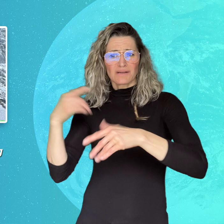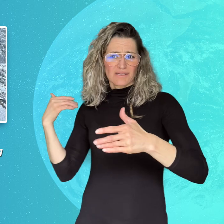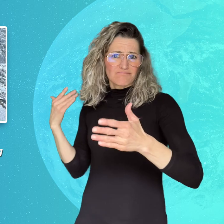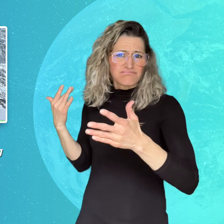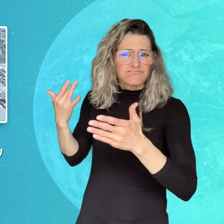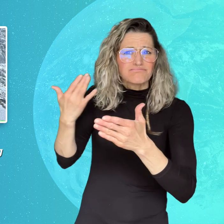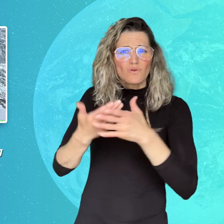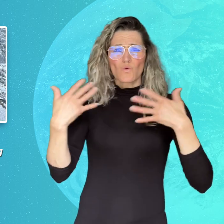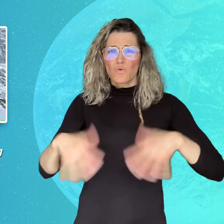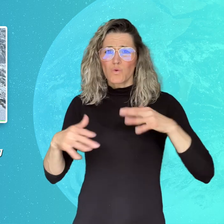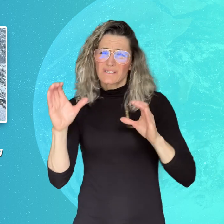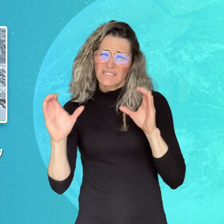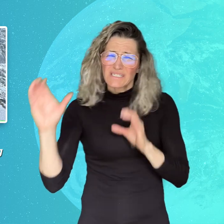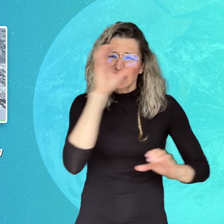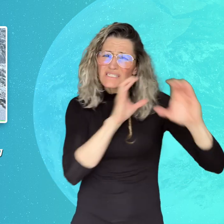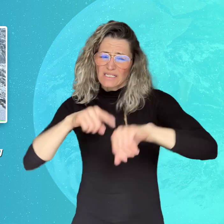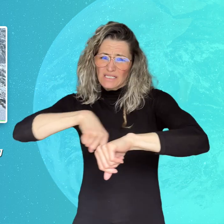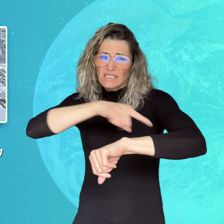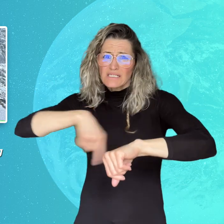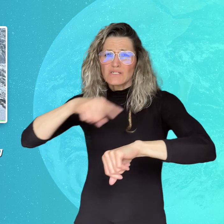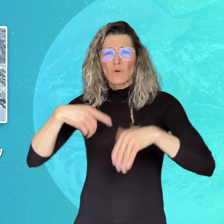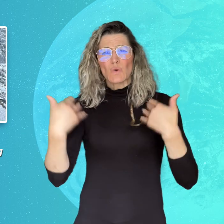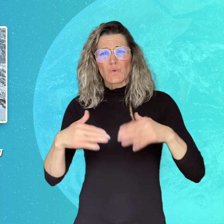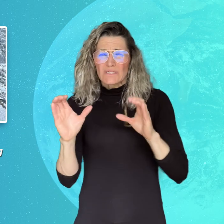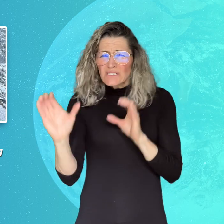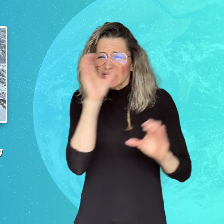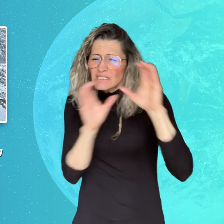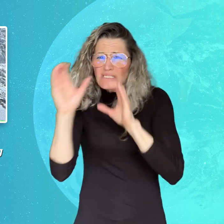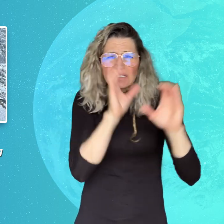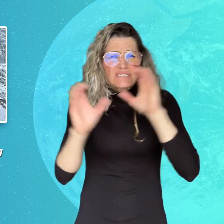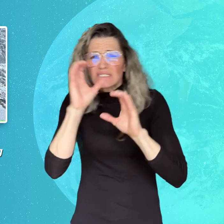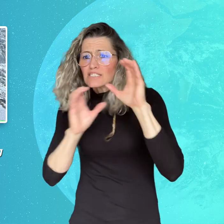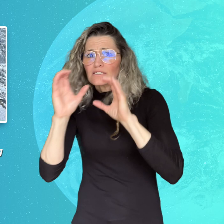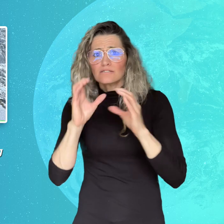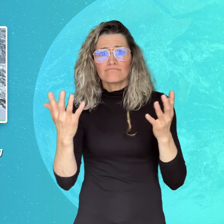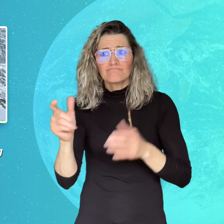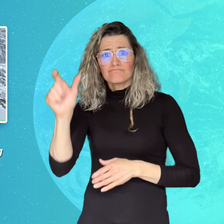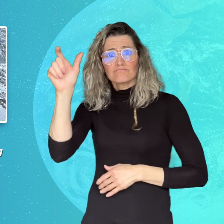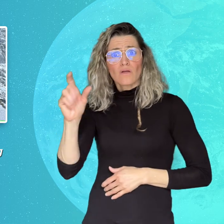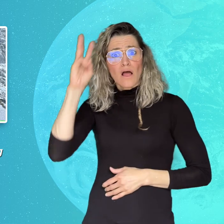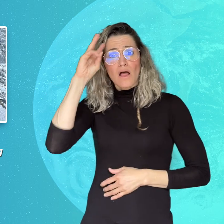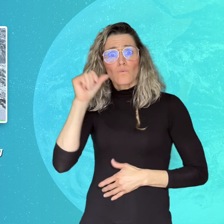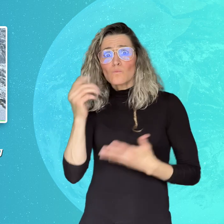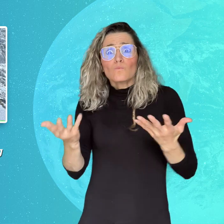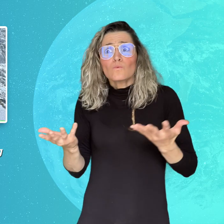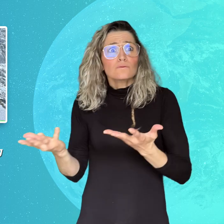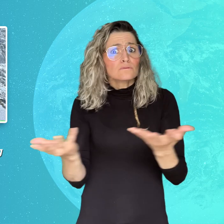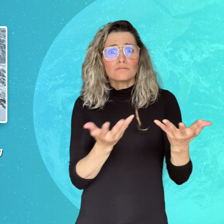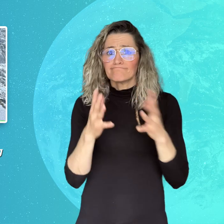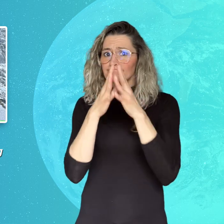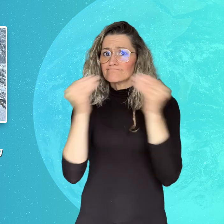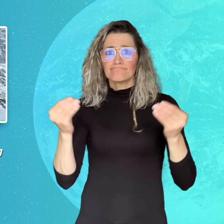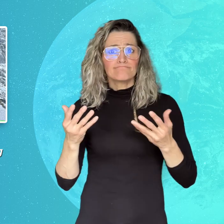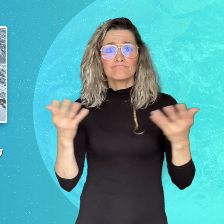Hashim remains missing after official search and rescue efforts have ended.